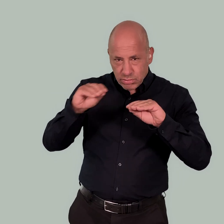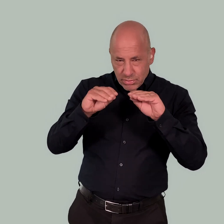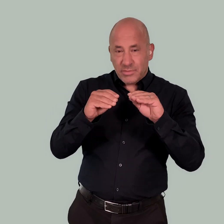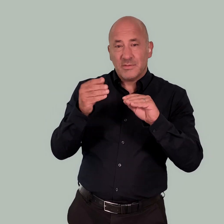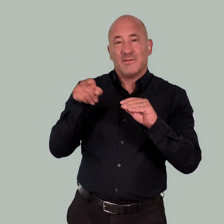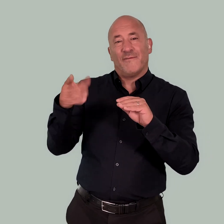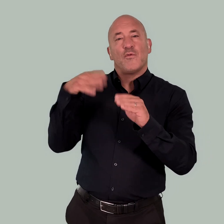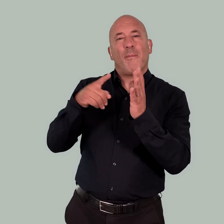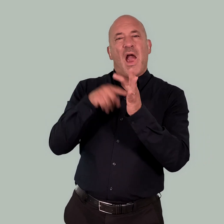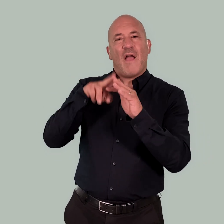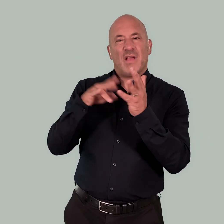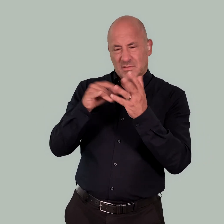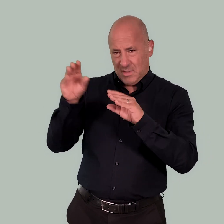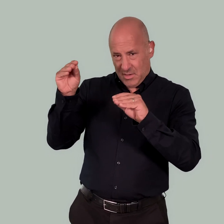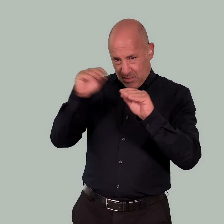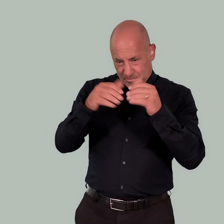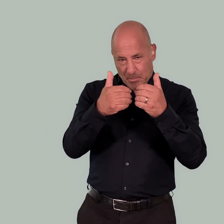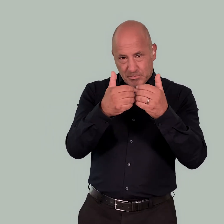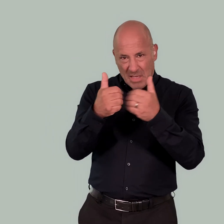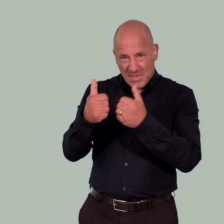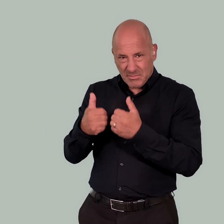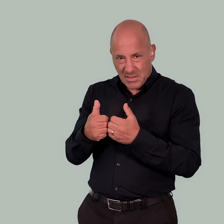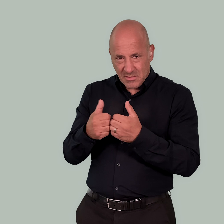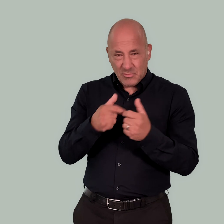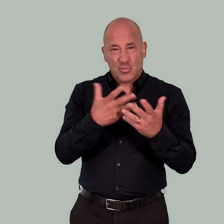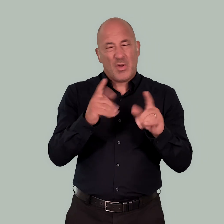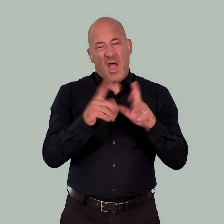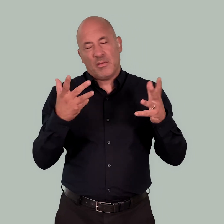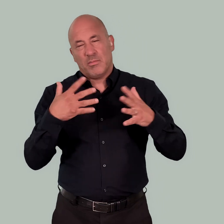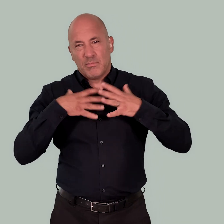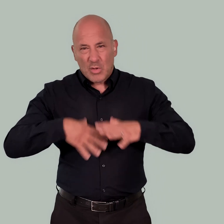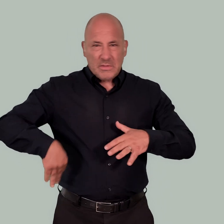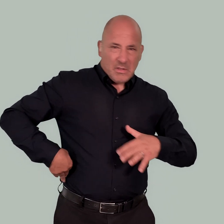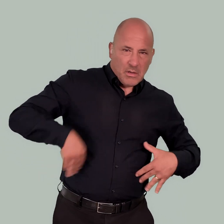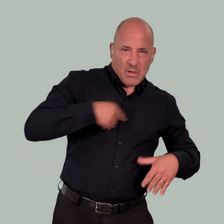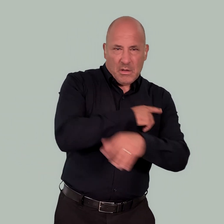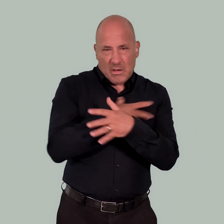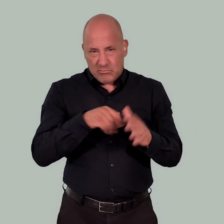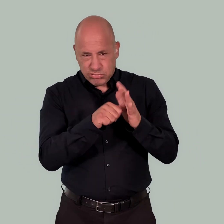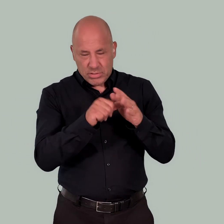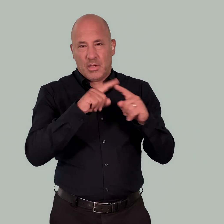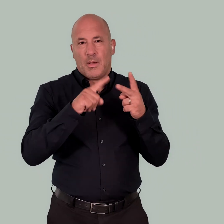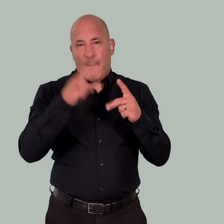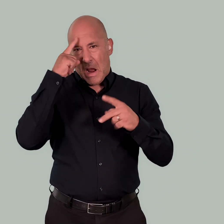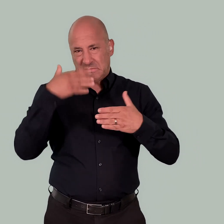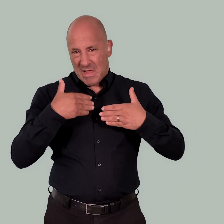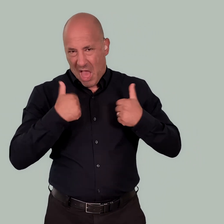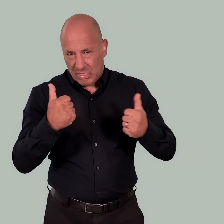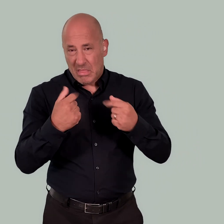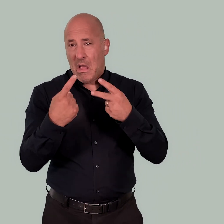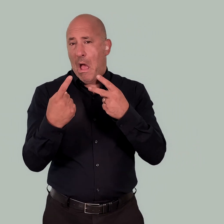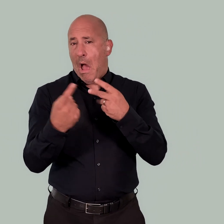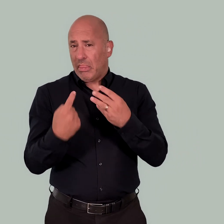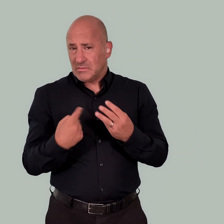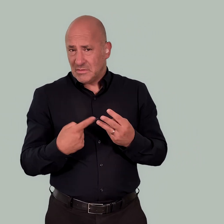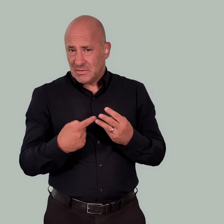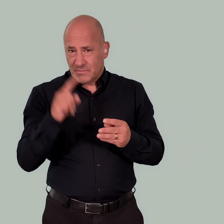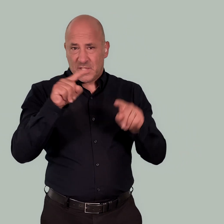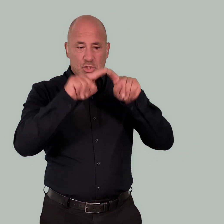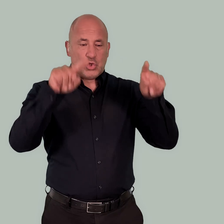derived from the LFS, into musculoskeletal, mental health and other conditions,